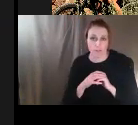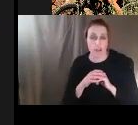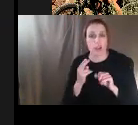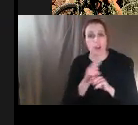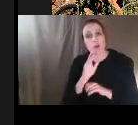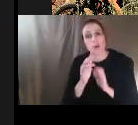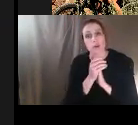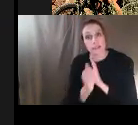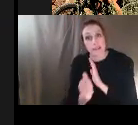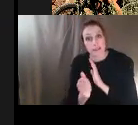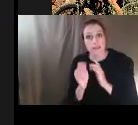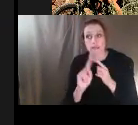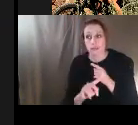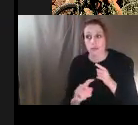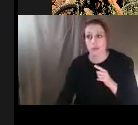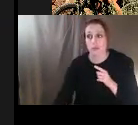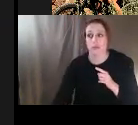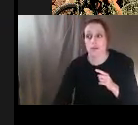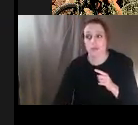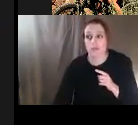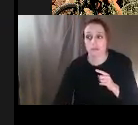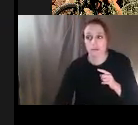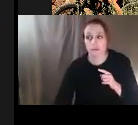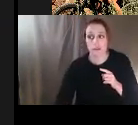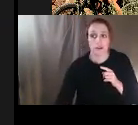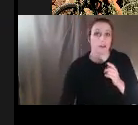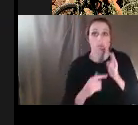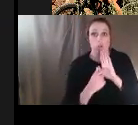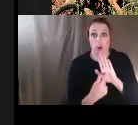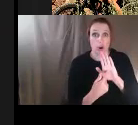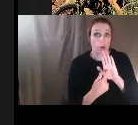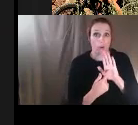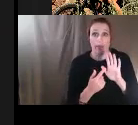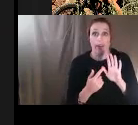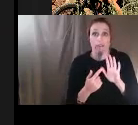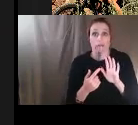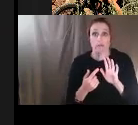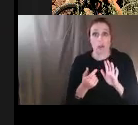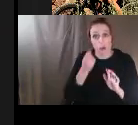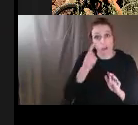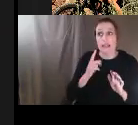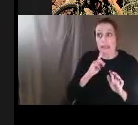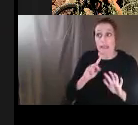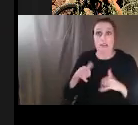I get it. It has to be a little hard, it has to be a little challenging.